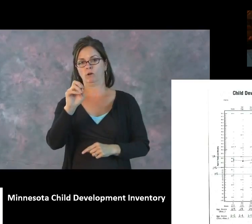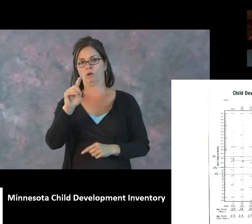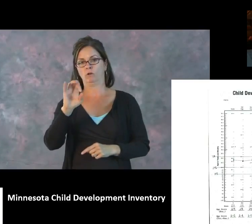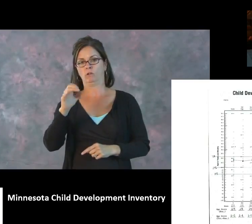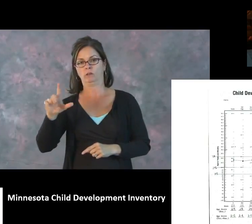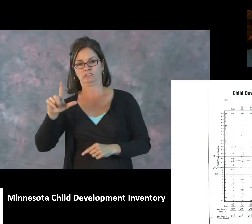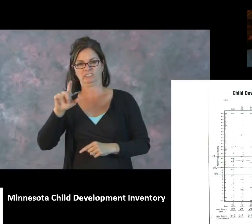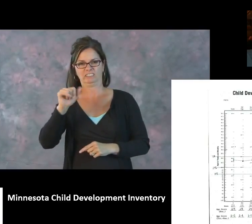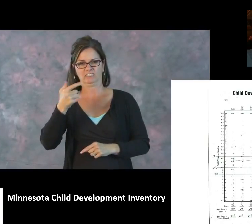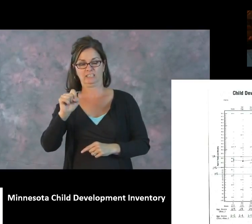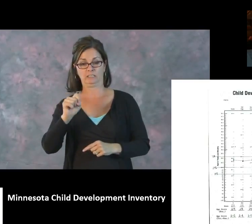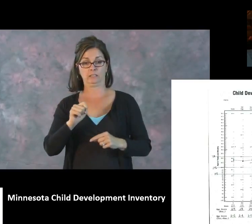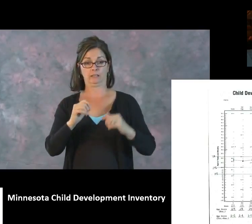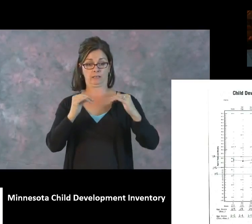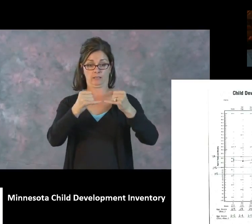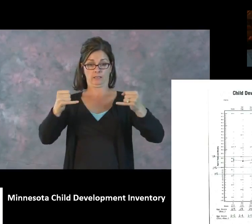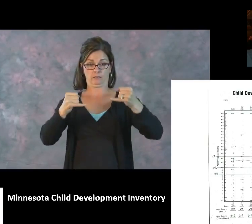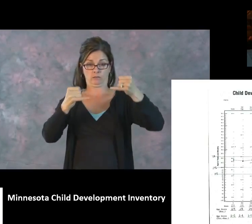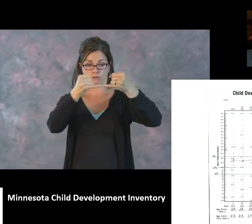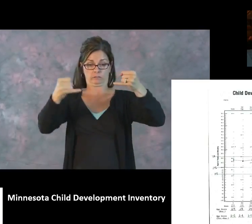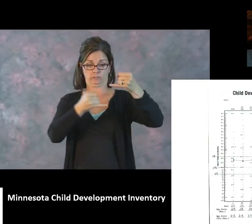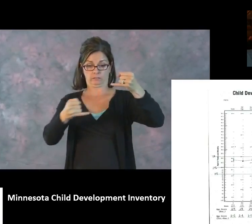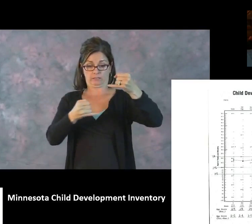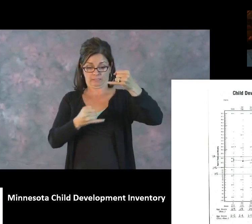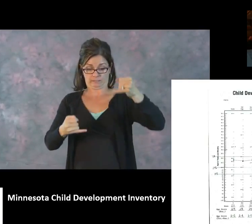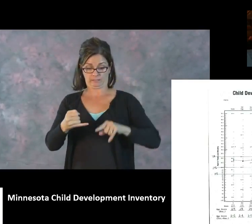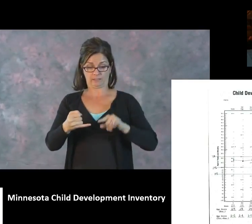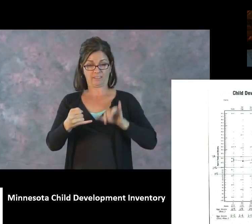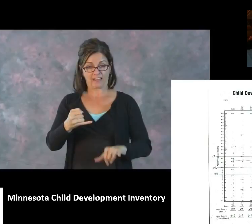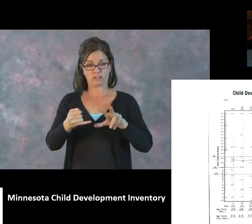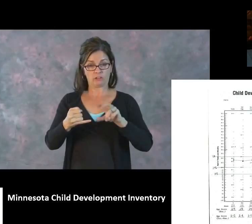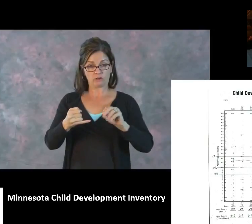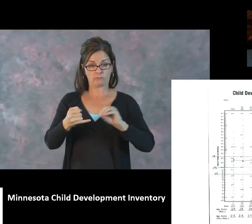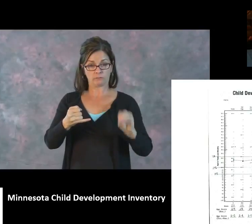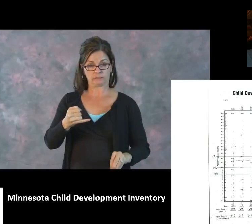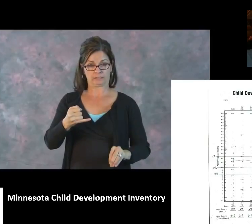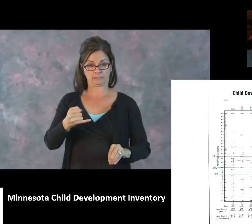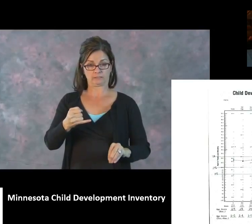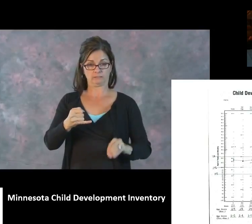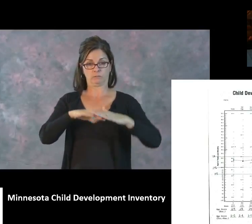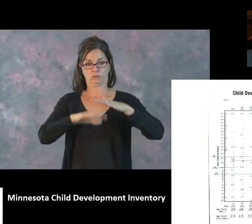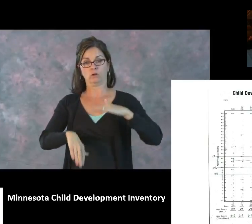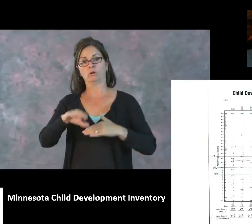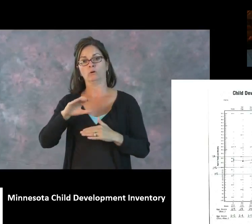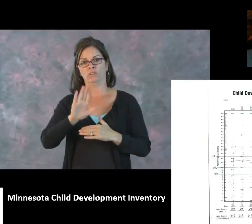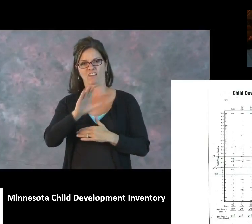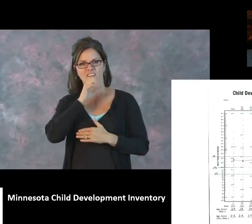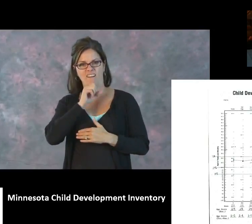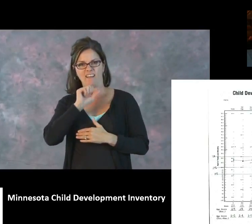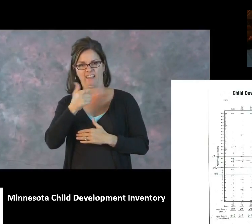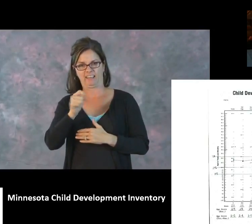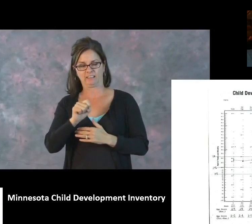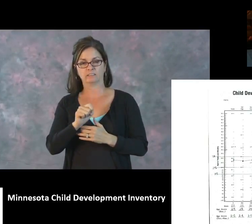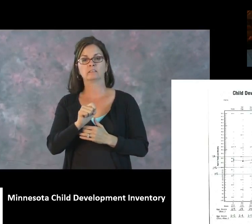that are 30% below a child's chronological age. Based on the information in the test manual